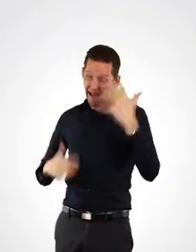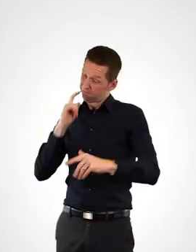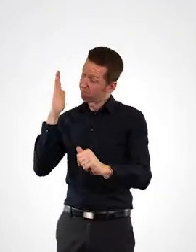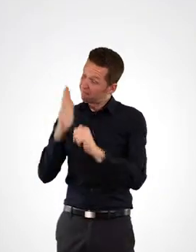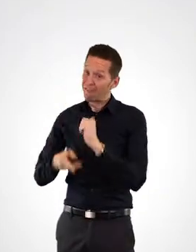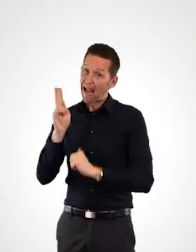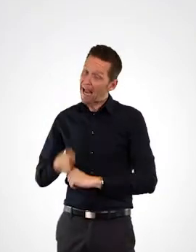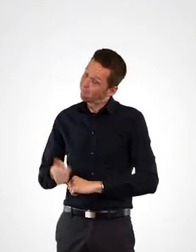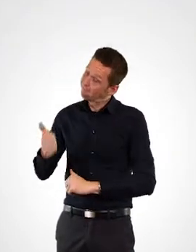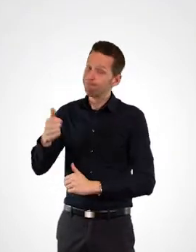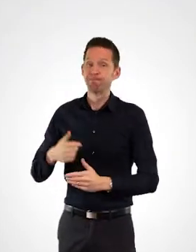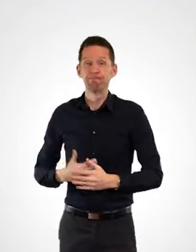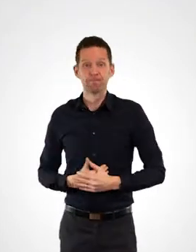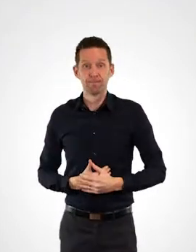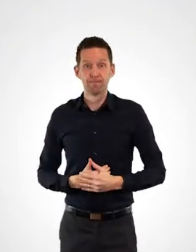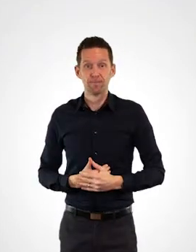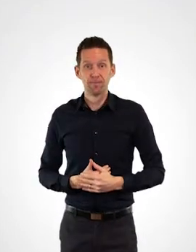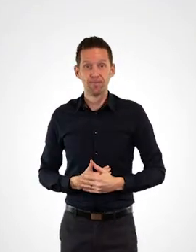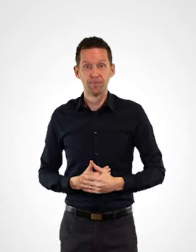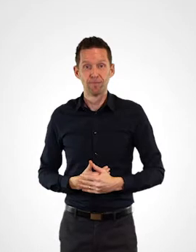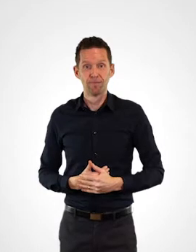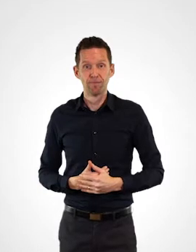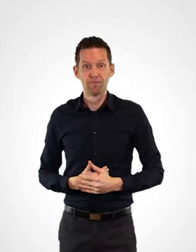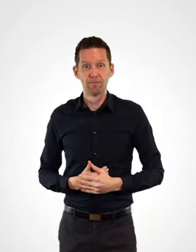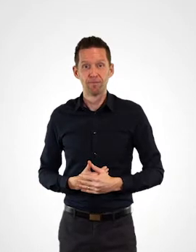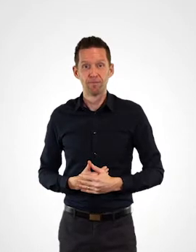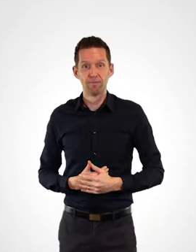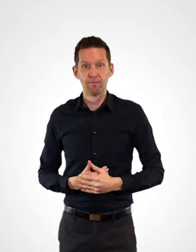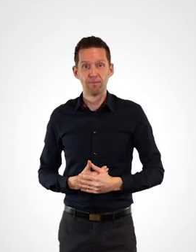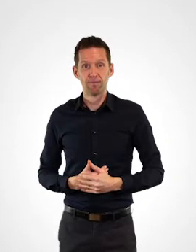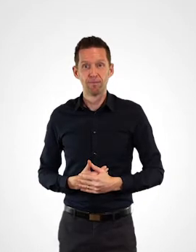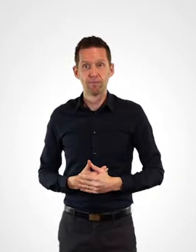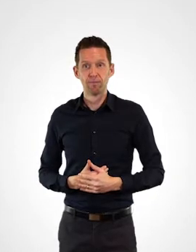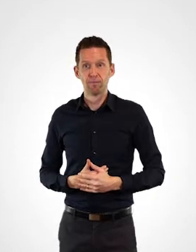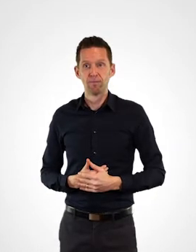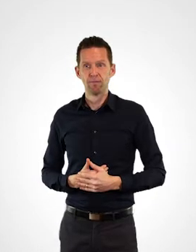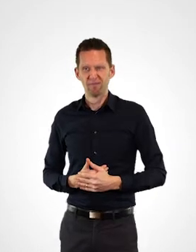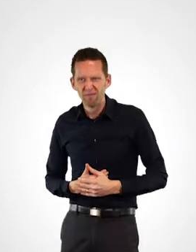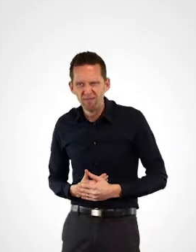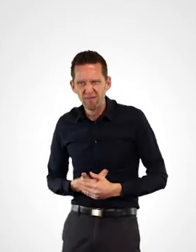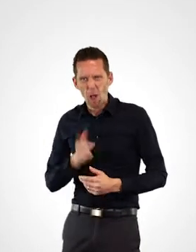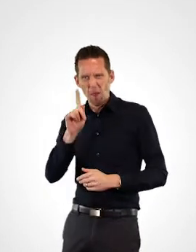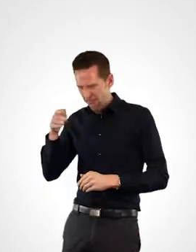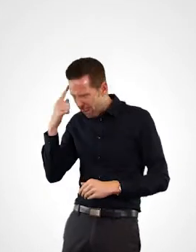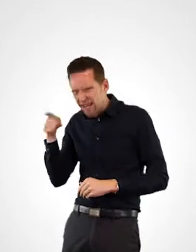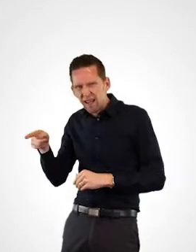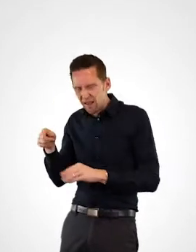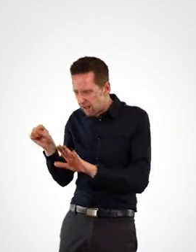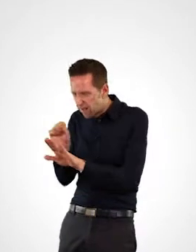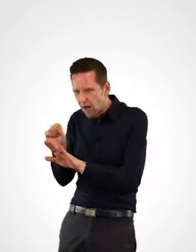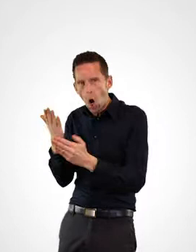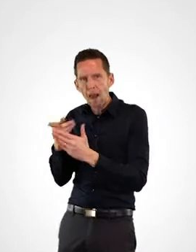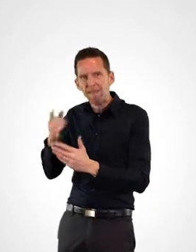What do you think DeSoto painted